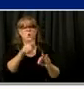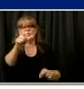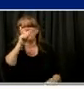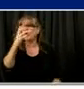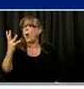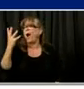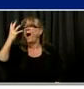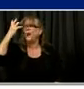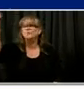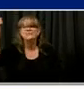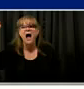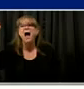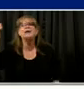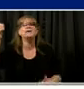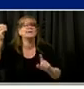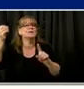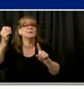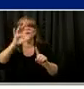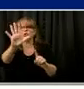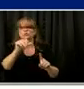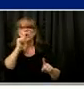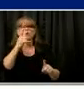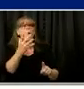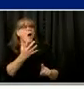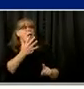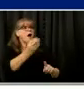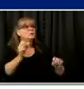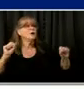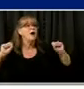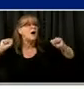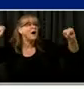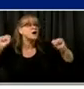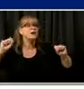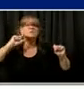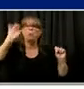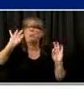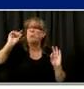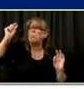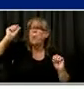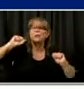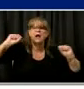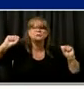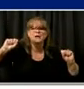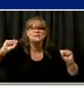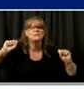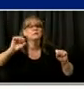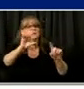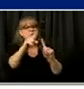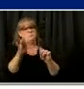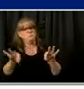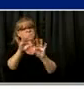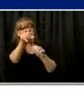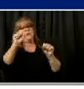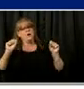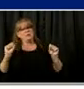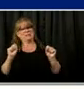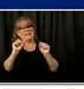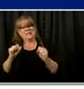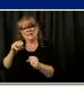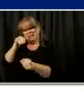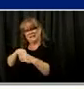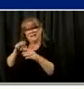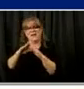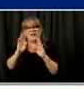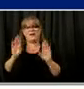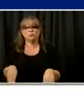uh outside uh in these situations you know try to stay indoors uh and and limit your um outdoor